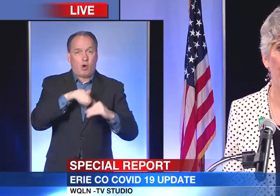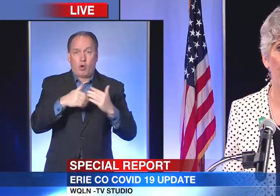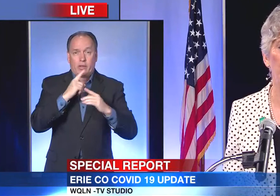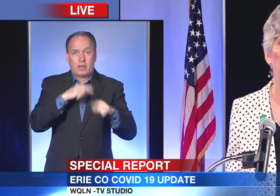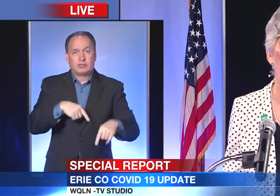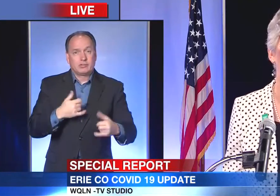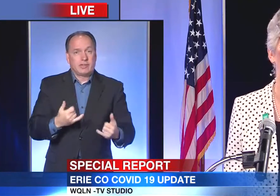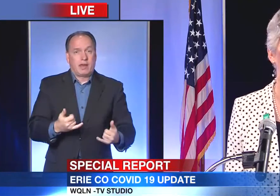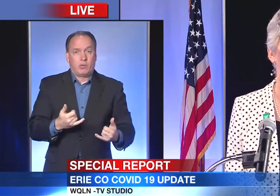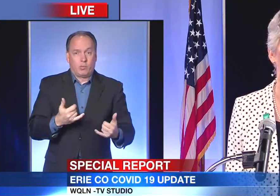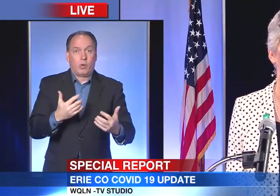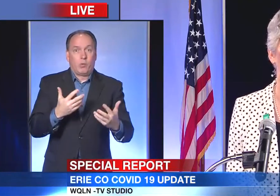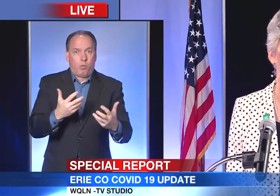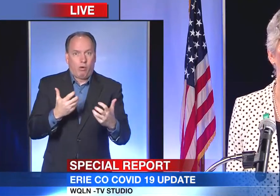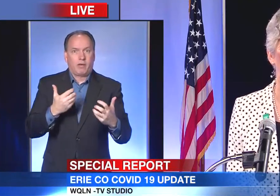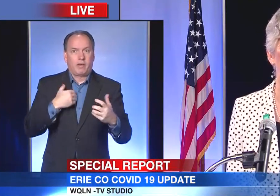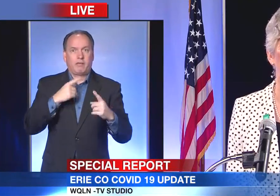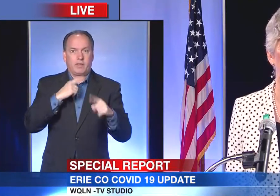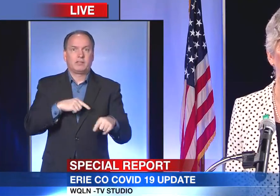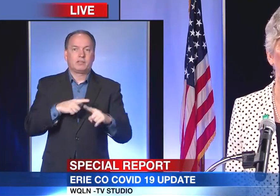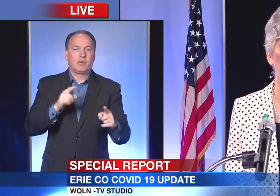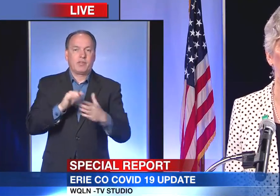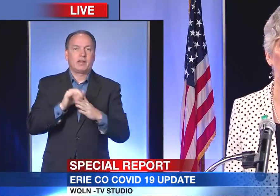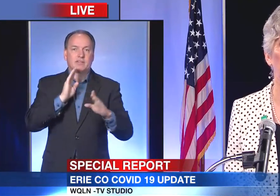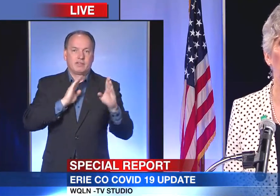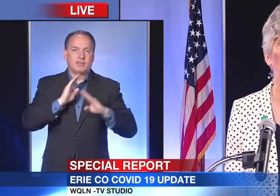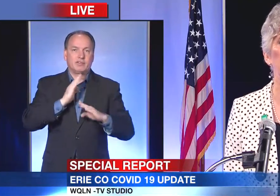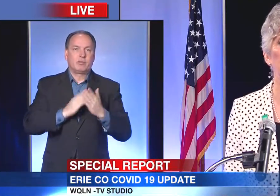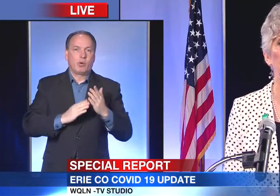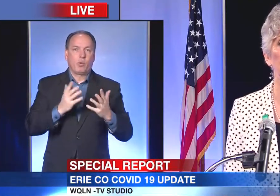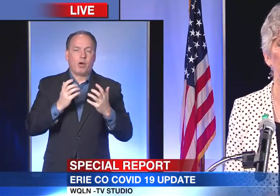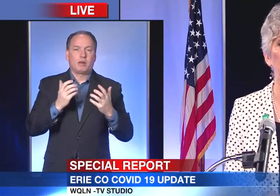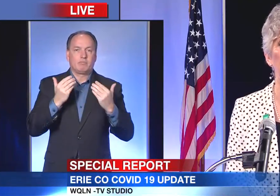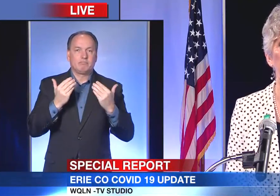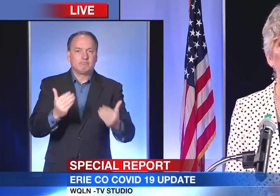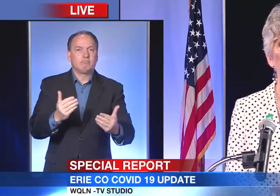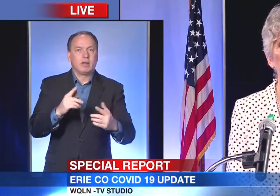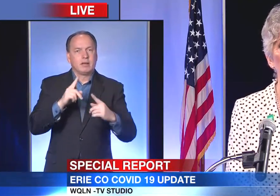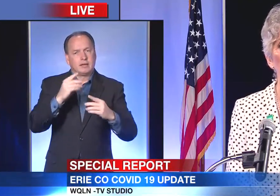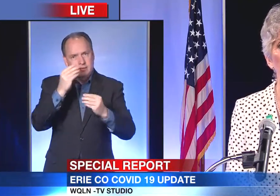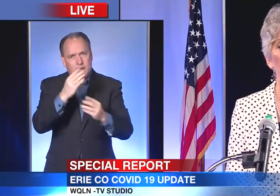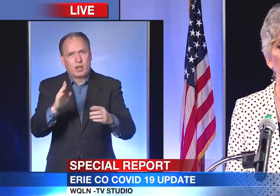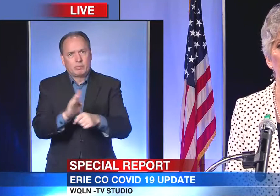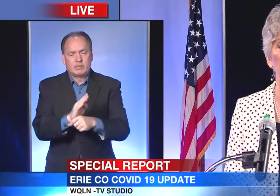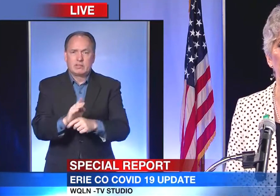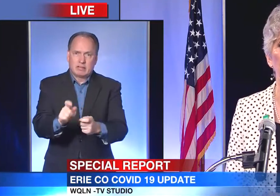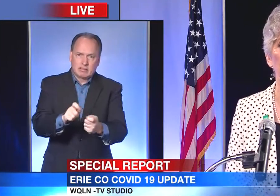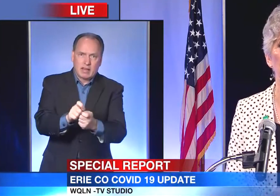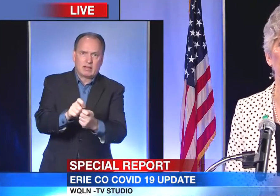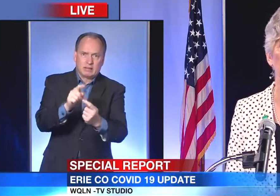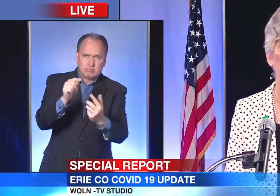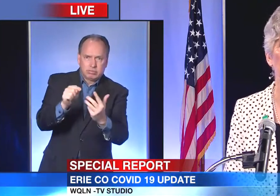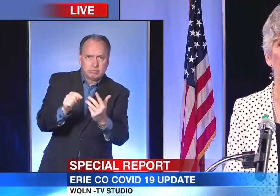BEEN INUNDATED WITH CALLS, AND WE DON'T HAVE ALL THE ANSWERS RIGHT NOW. AND WE WANT TO HAVE THE ANSWERS. THAT'S THE FRUSTRATING PART.